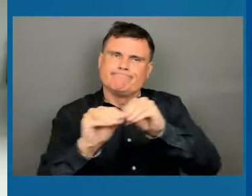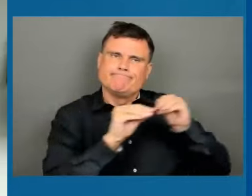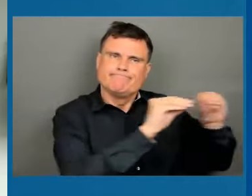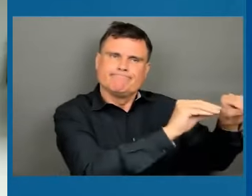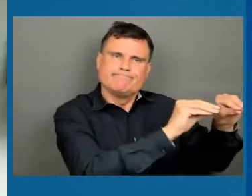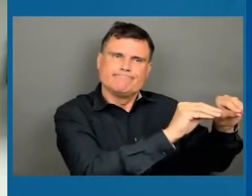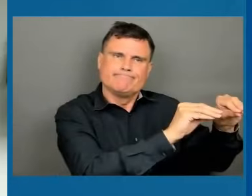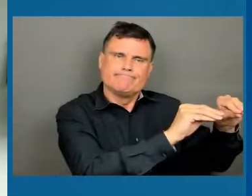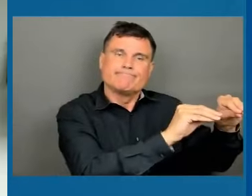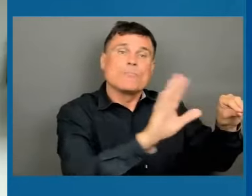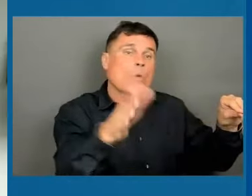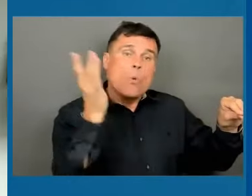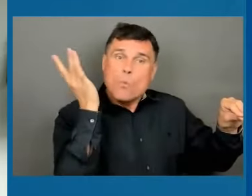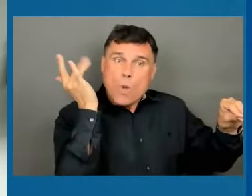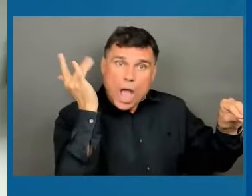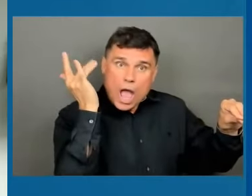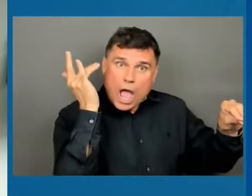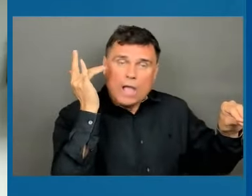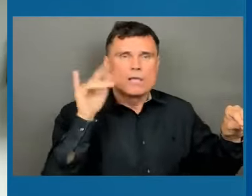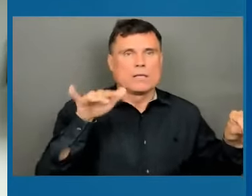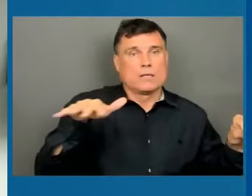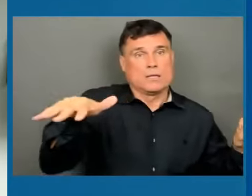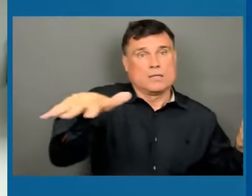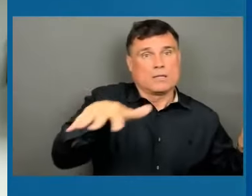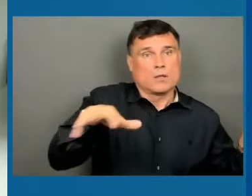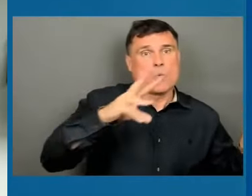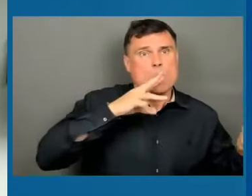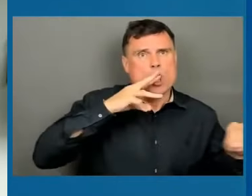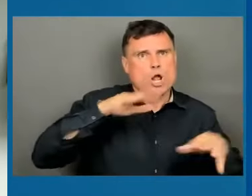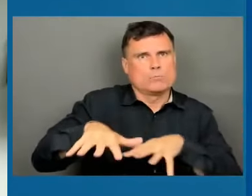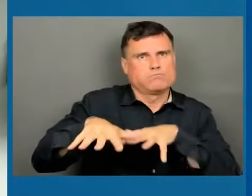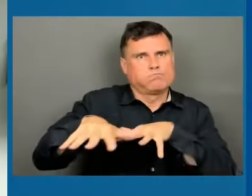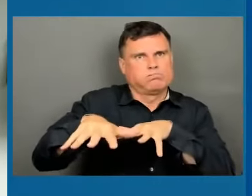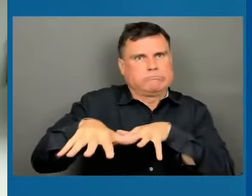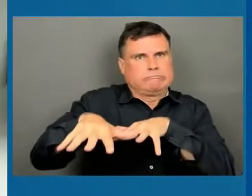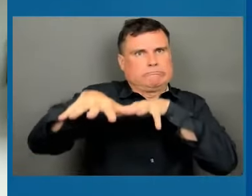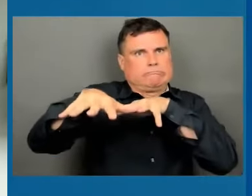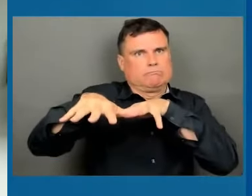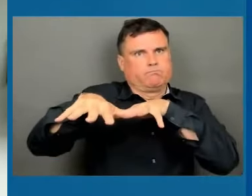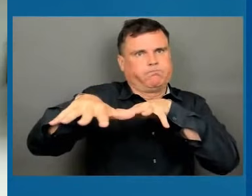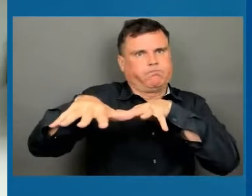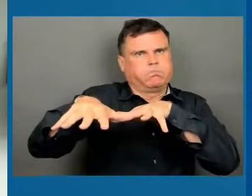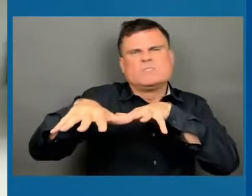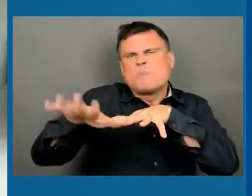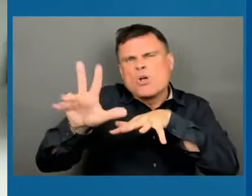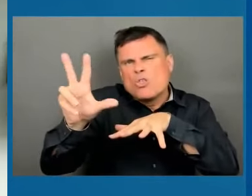that's the latest we have on those numbers. Gord, on do you have a